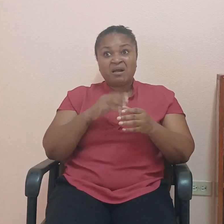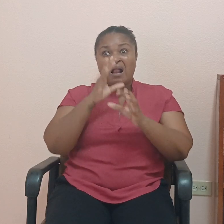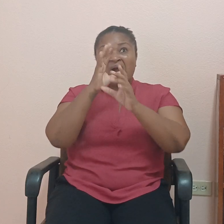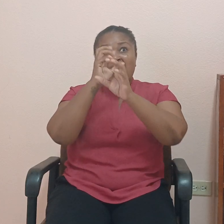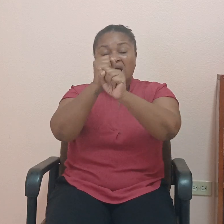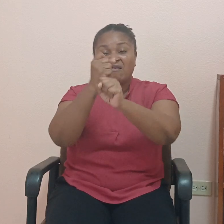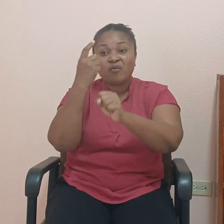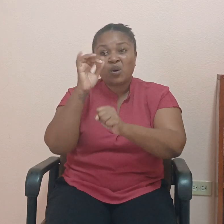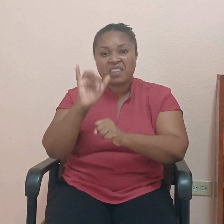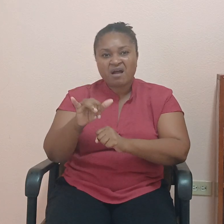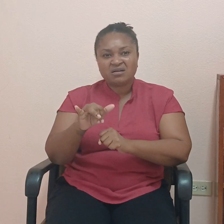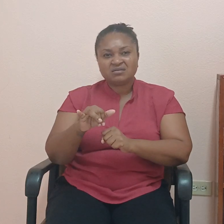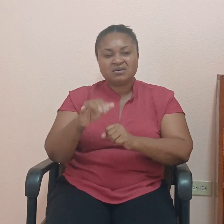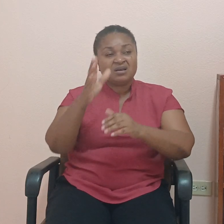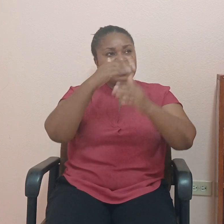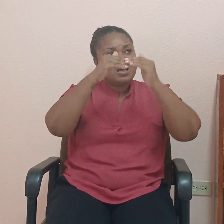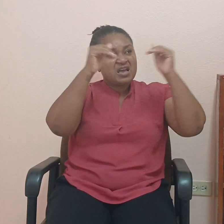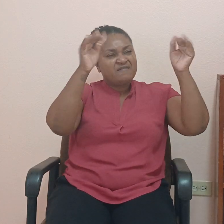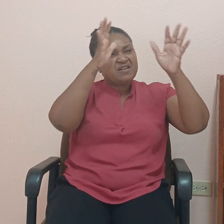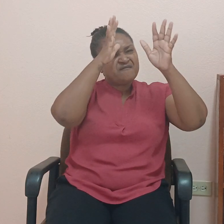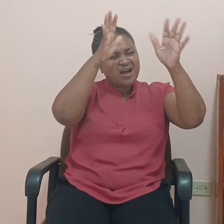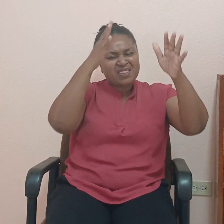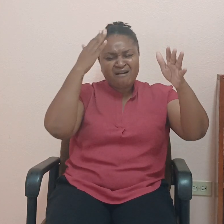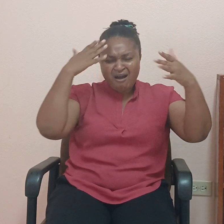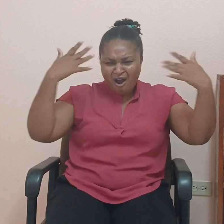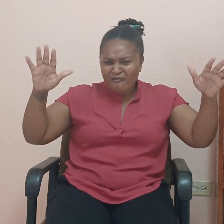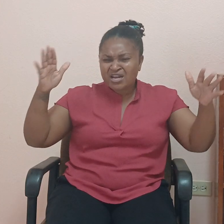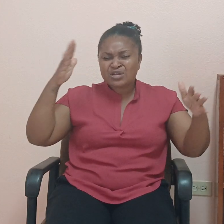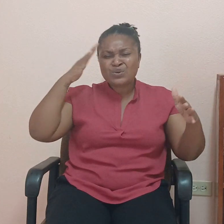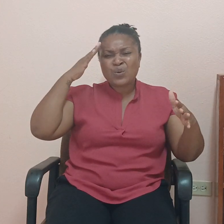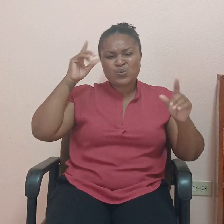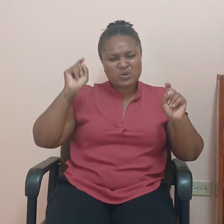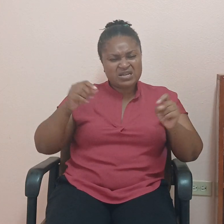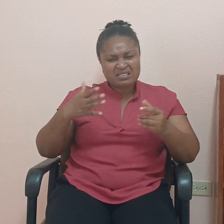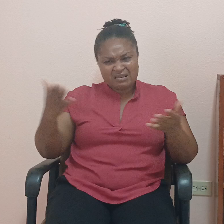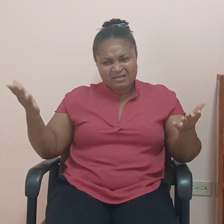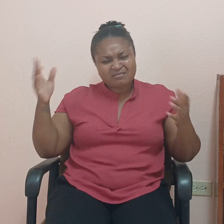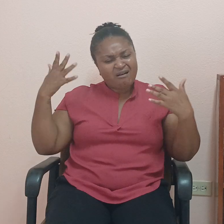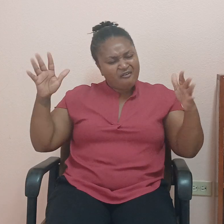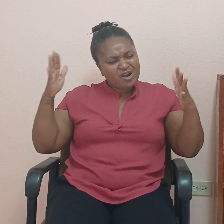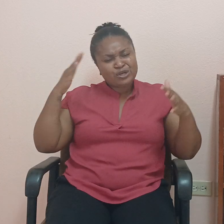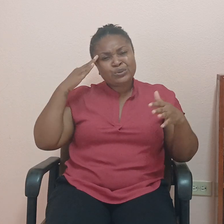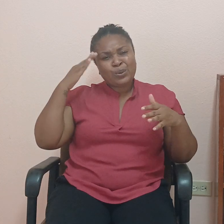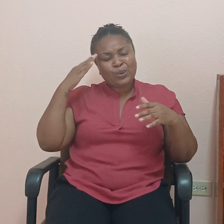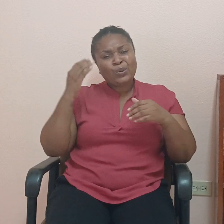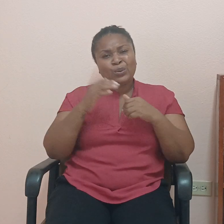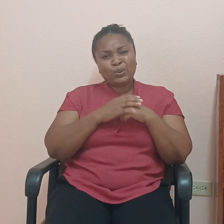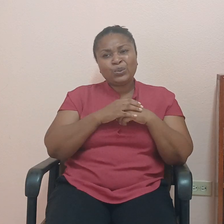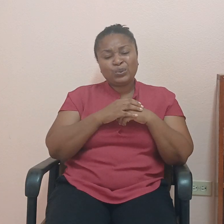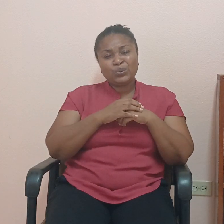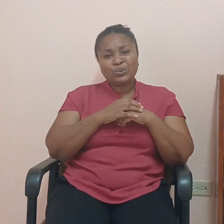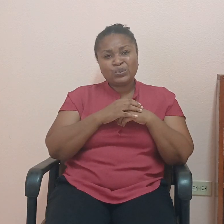and your heavenly Father knows that you need them.